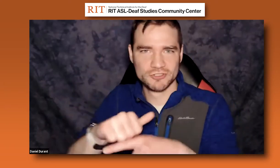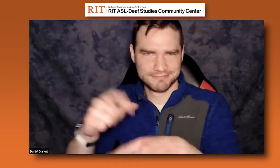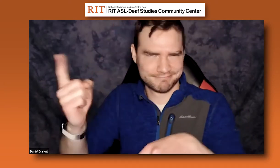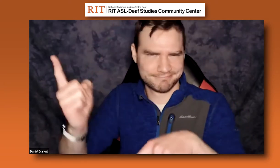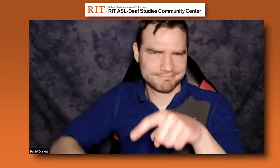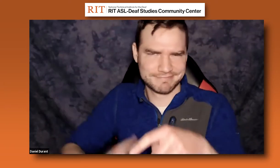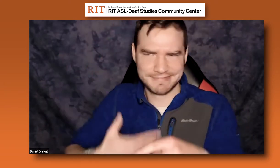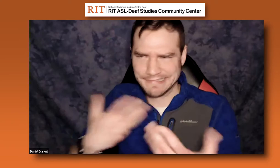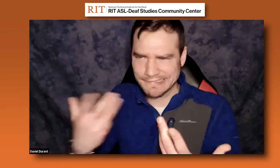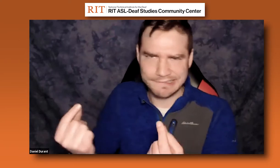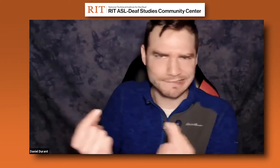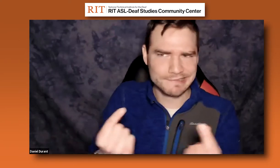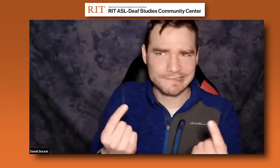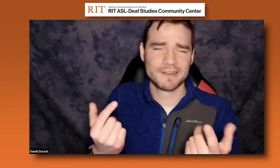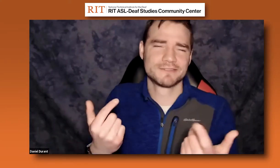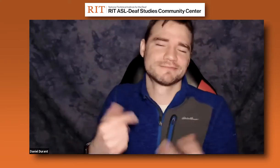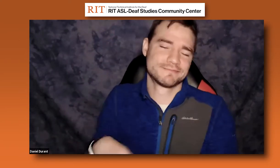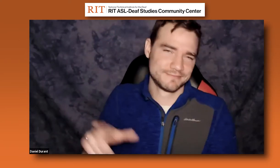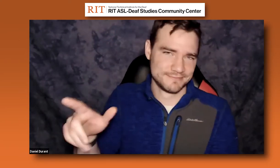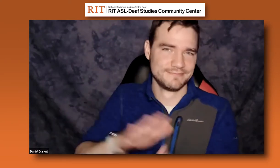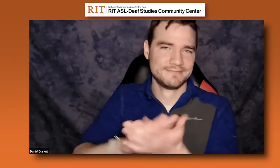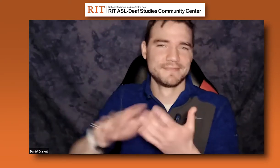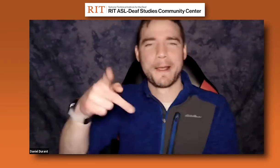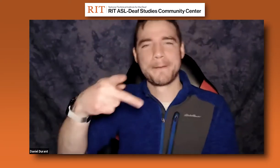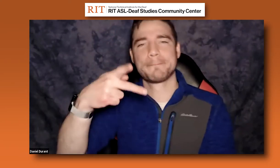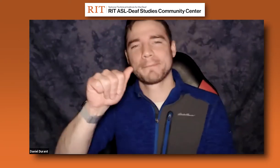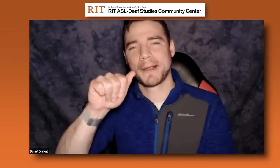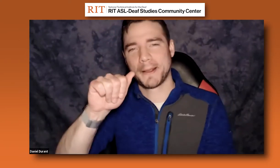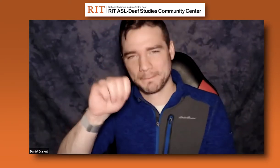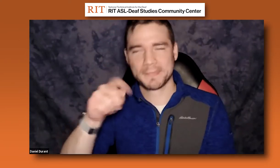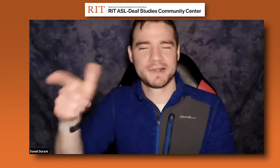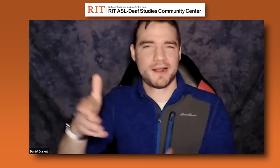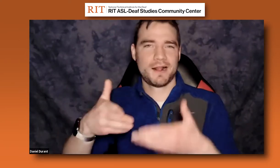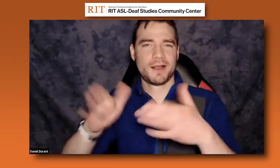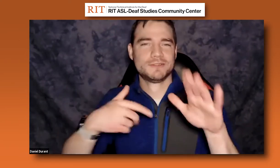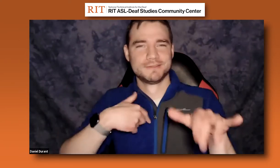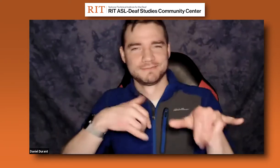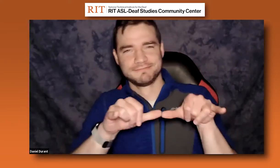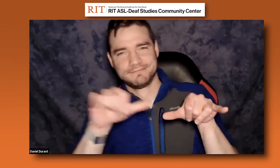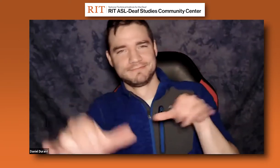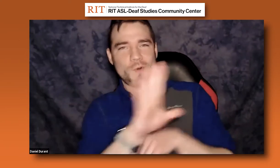and I couldn't miss rehearsal, so Pam actually invited me